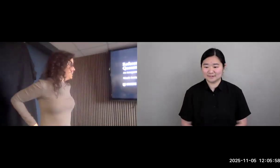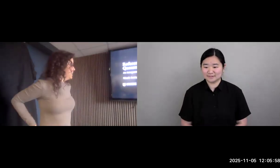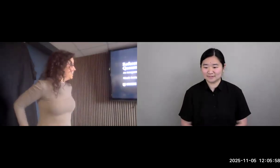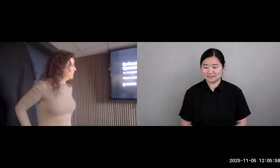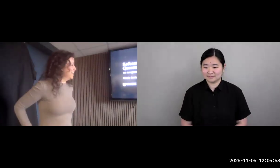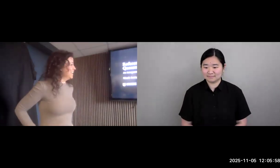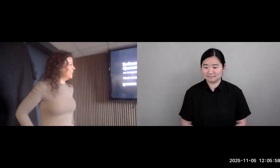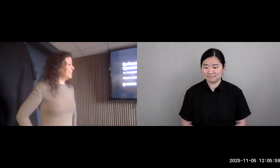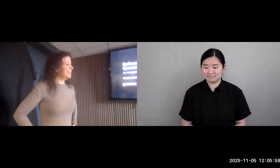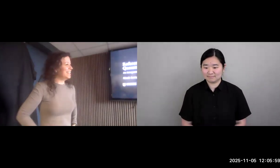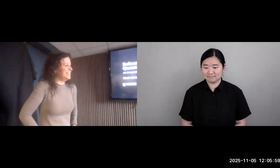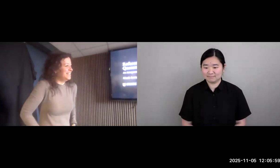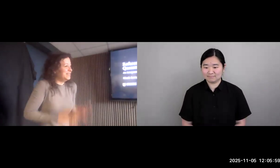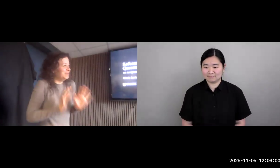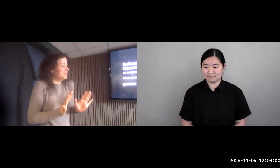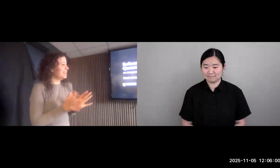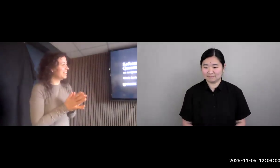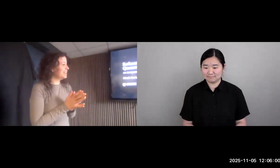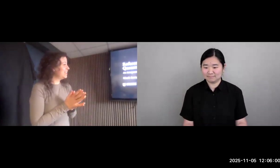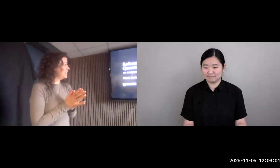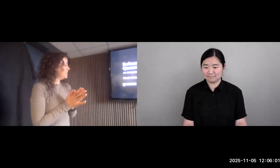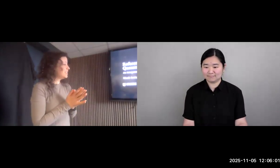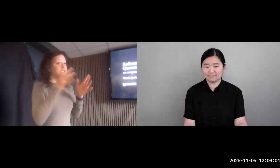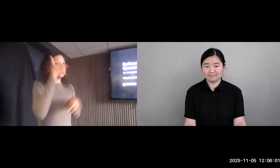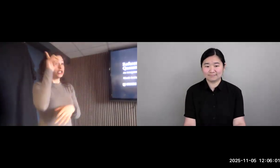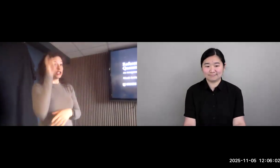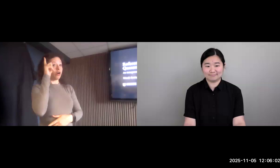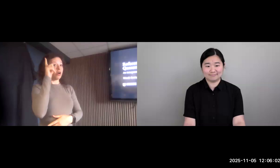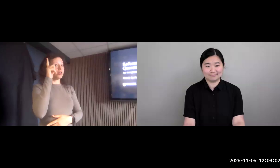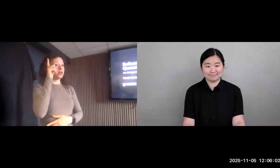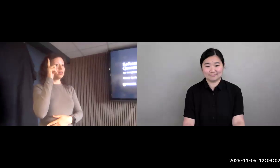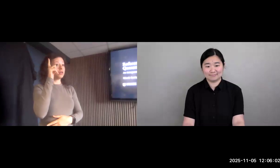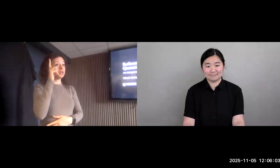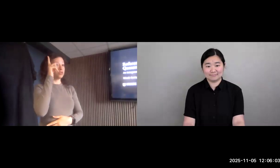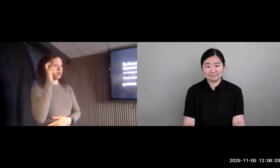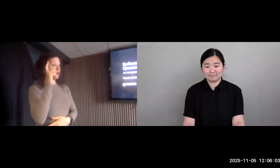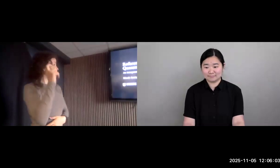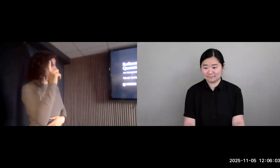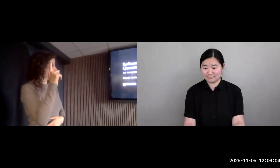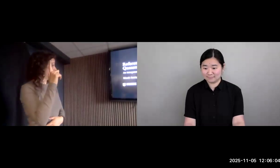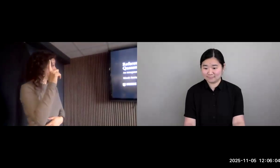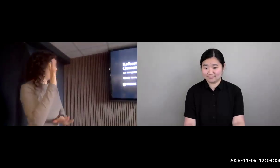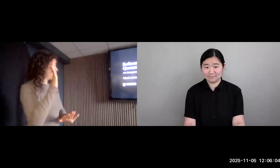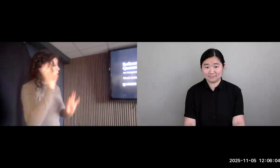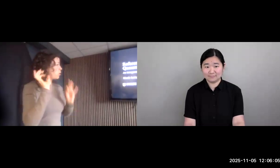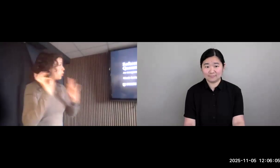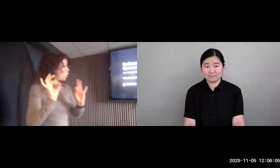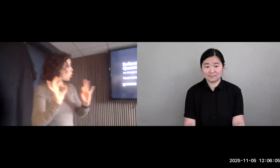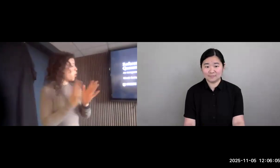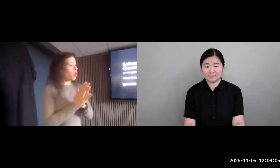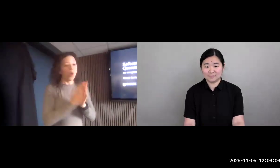Let's just go ahead. Should I start?